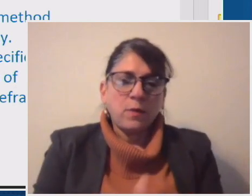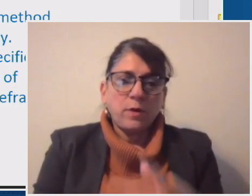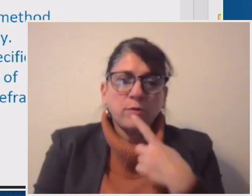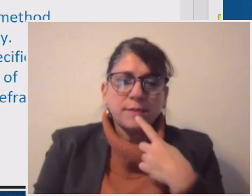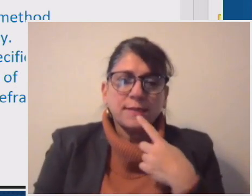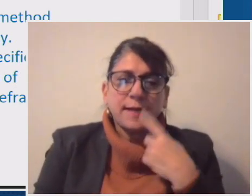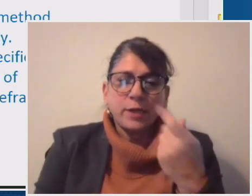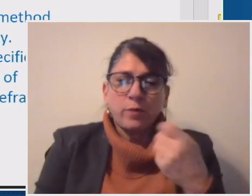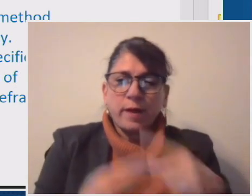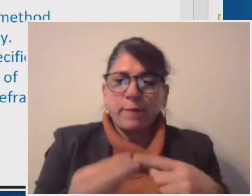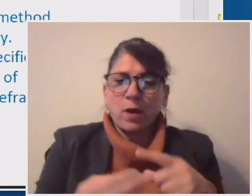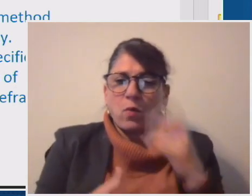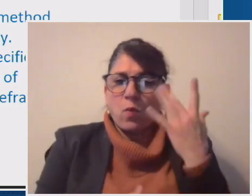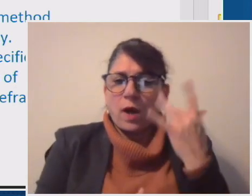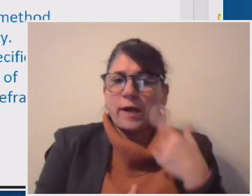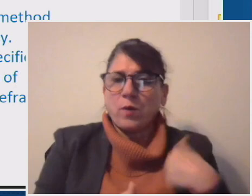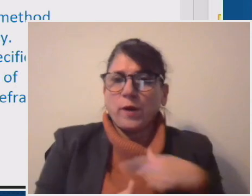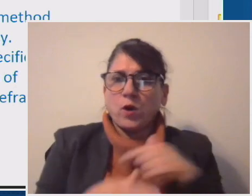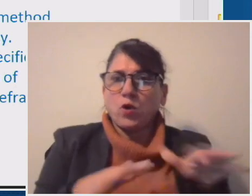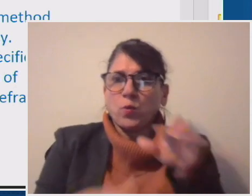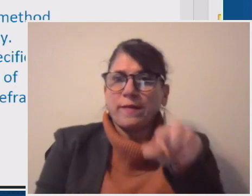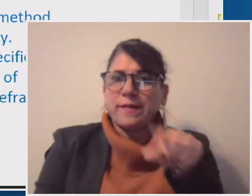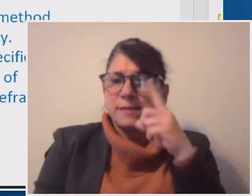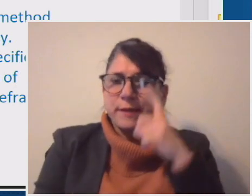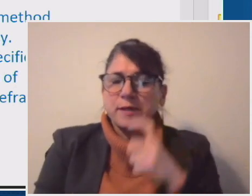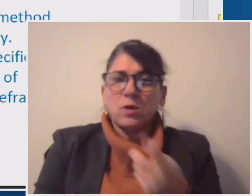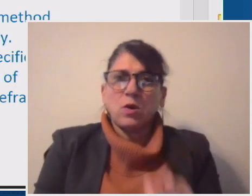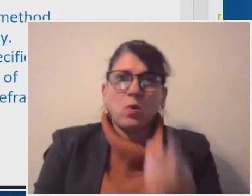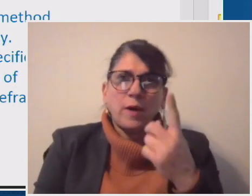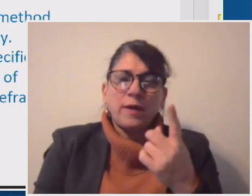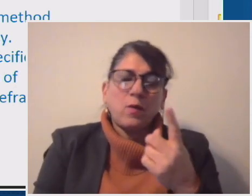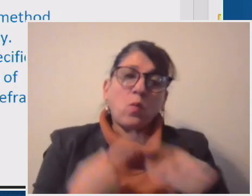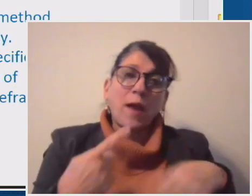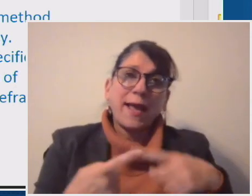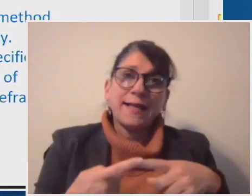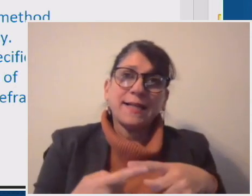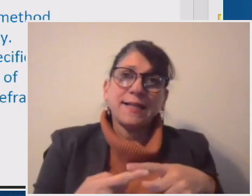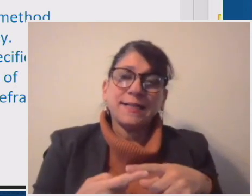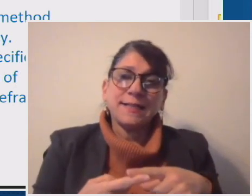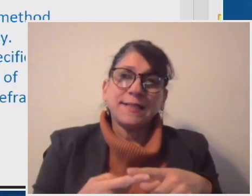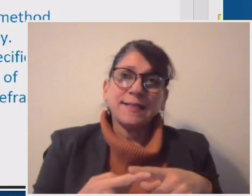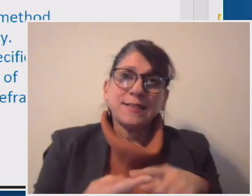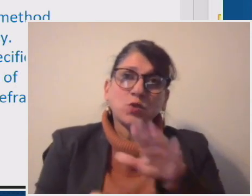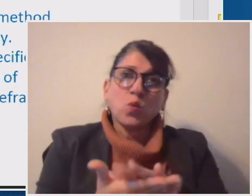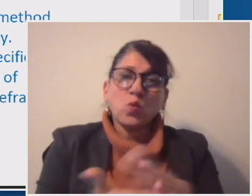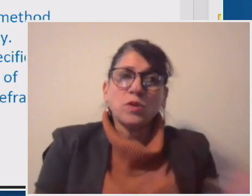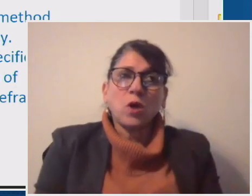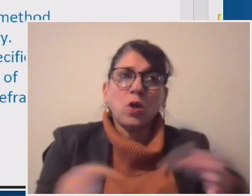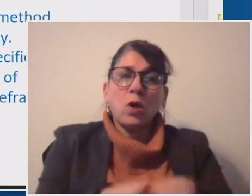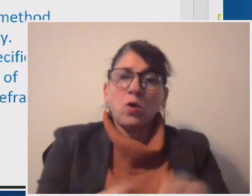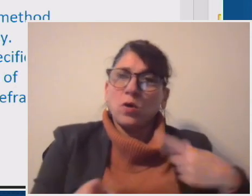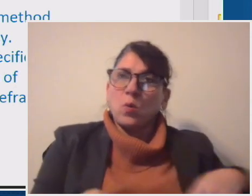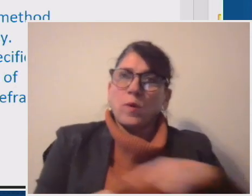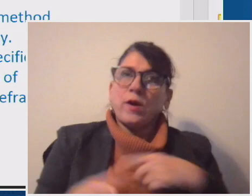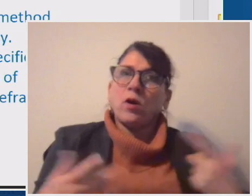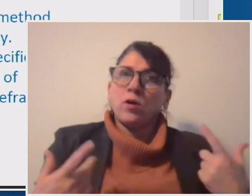this. When institutions close, we are typically trying to close out all the